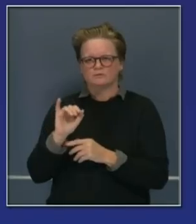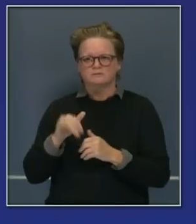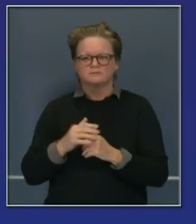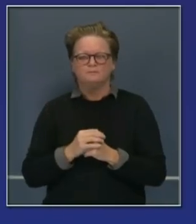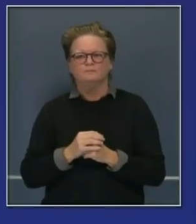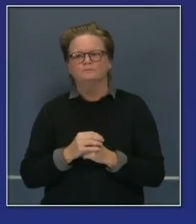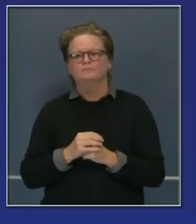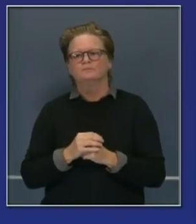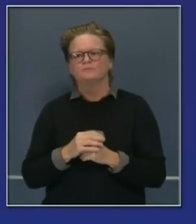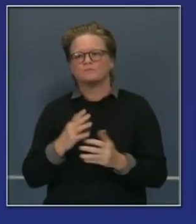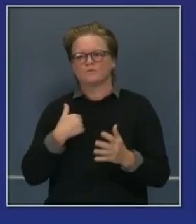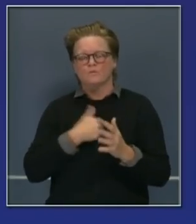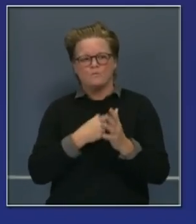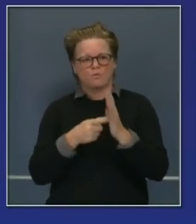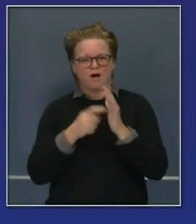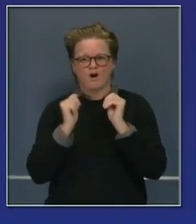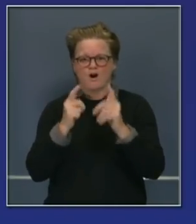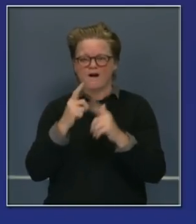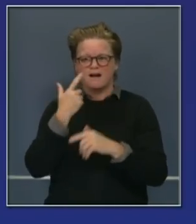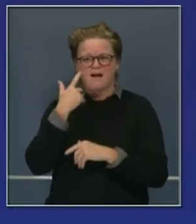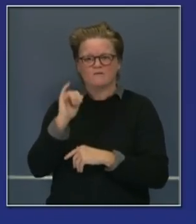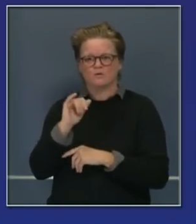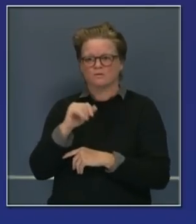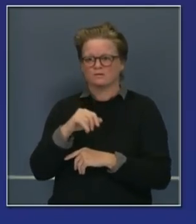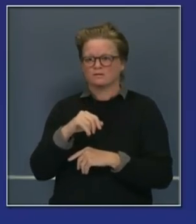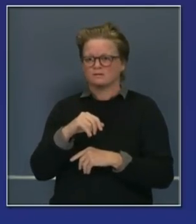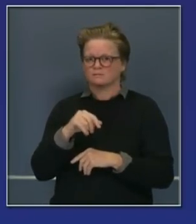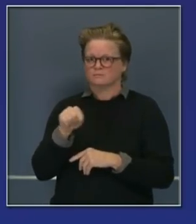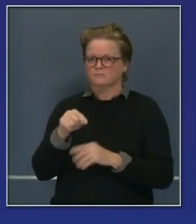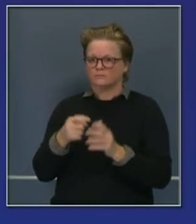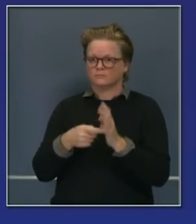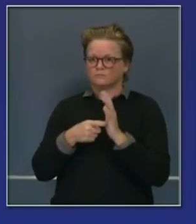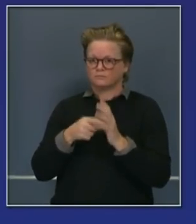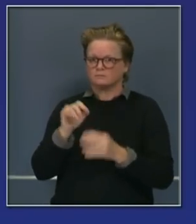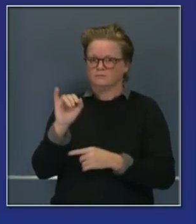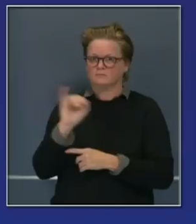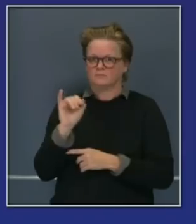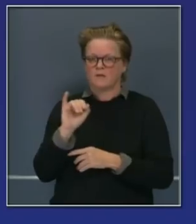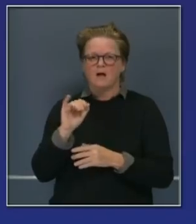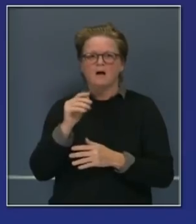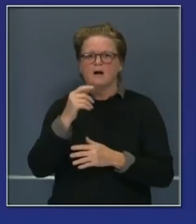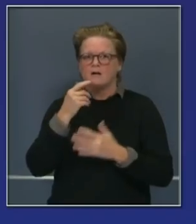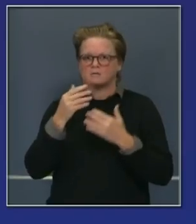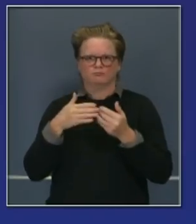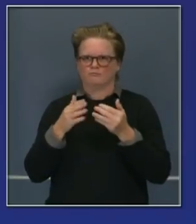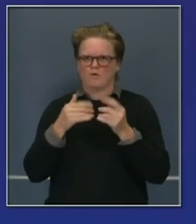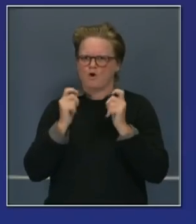WE ALSO HAVE DONE THINGS NO OTHER STATE HAS DONE AND THAT IS PROVIDE COVERAGE TO PEOPLE REGARDLESS OF THEIR STATUS. YOU SAY HOW DARE WE DO THAT. JUST CONSIDER.